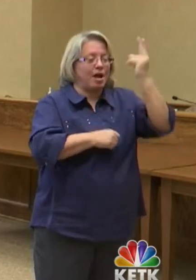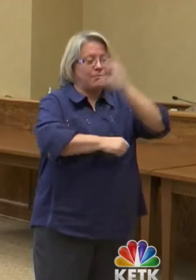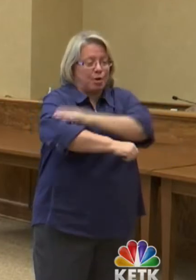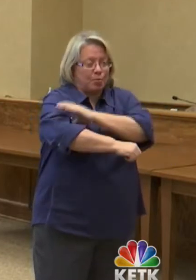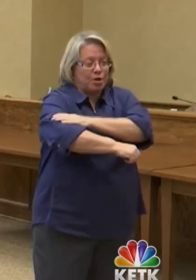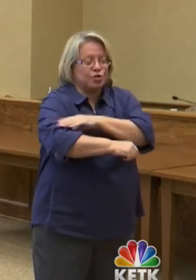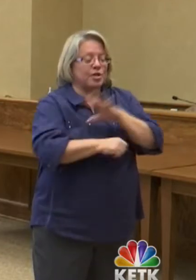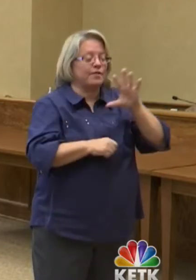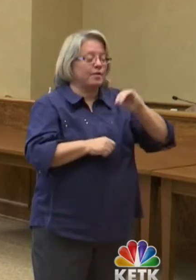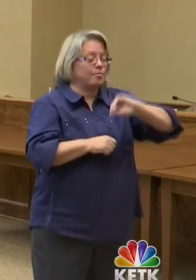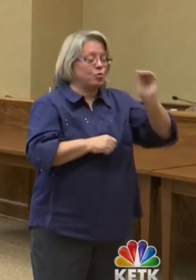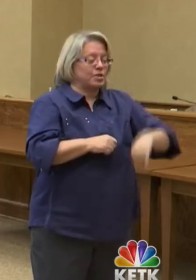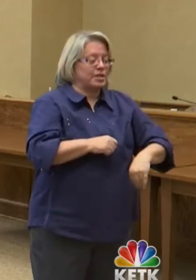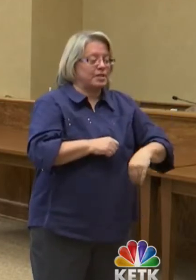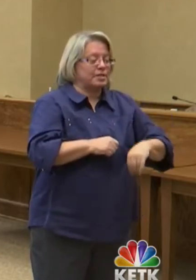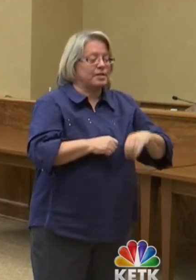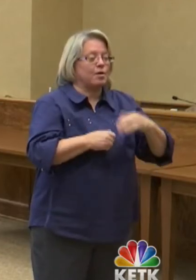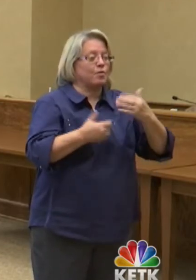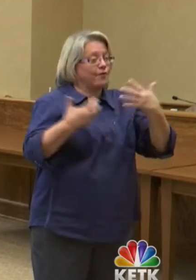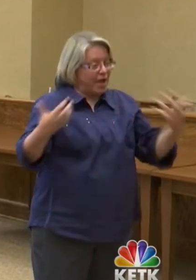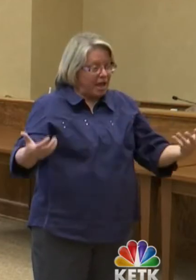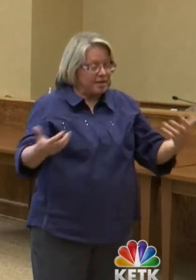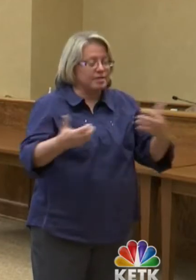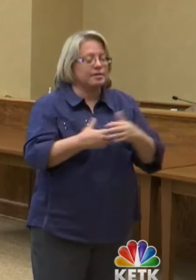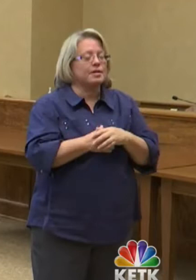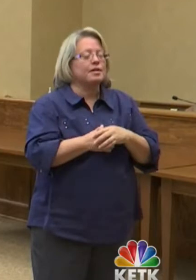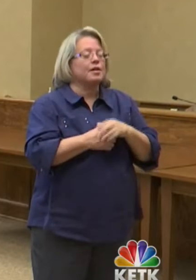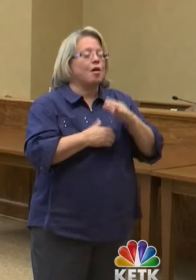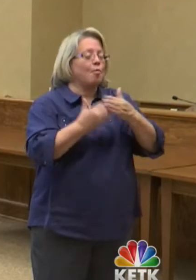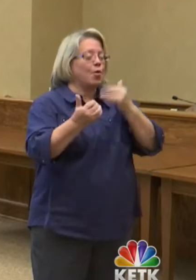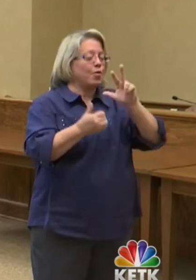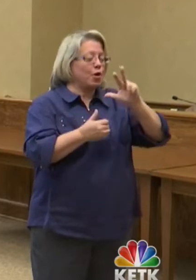IN THE CDC'S PERIODICAL DATA APRIL 10, 2020 IT WAS NOTED ALMOST 90 PERCENT OF HOSPITALIZED PATIENTS HAVE SOME KIND OF UNDERLYING CONDITION. OF THESE ALMOST 50 PERCENT HAVE